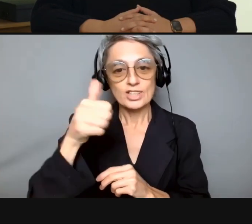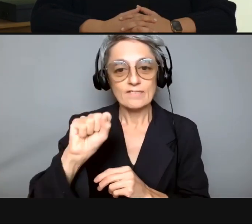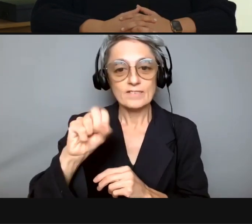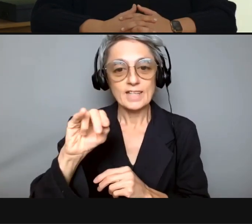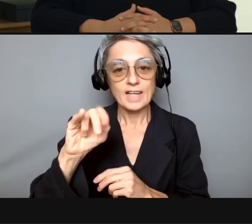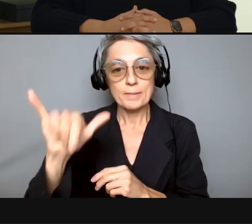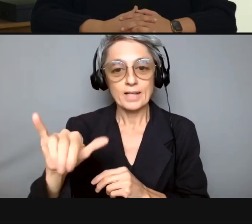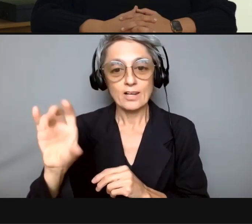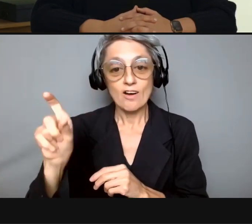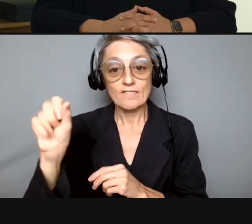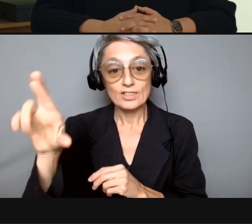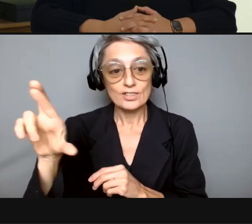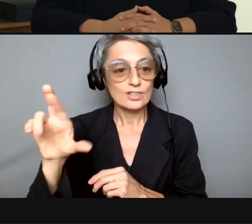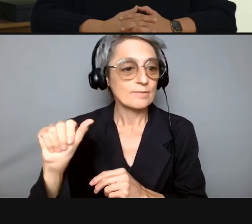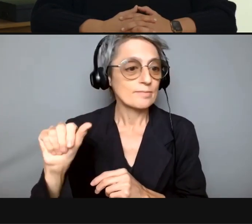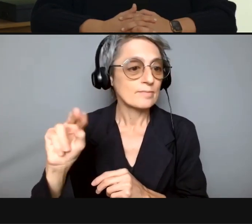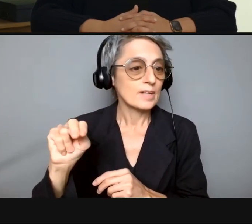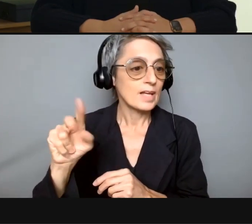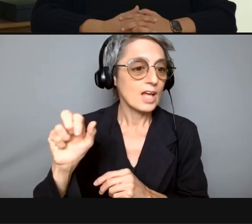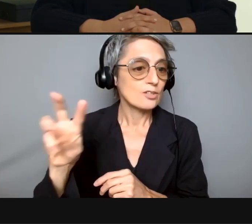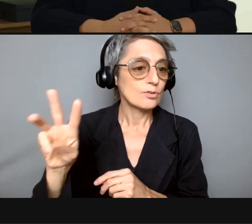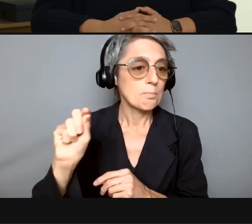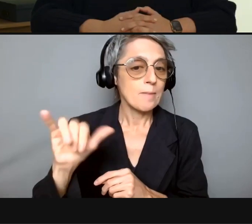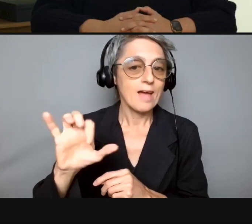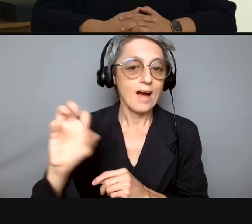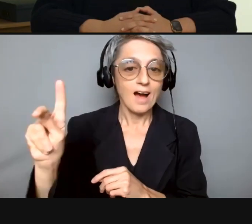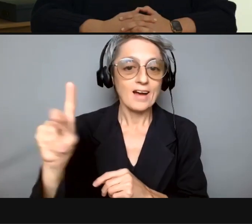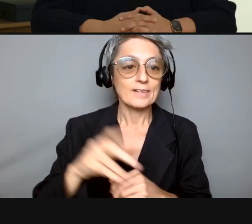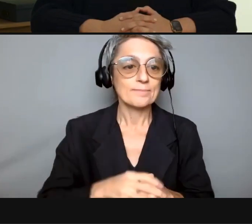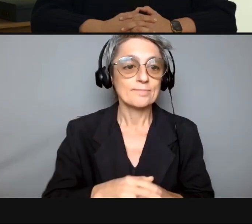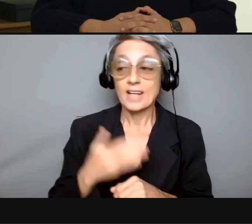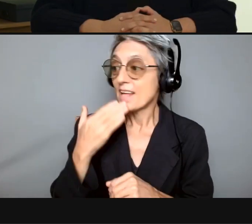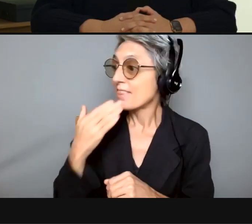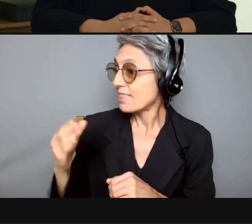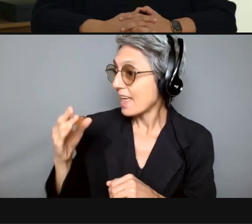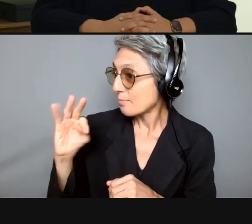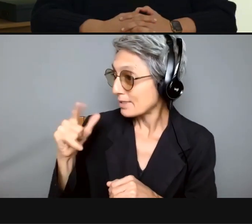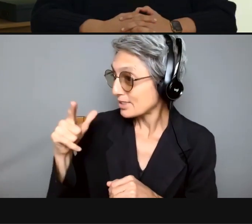Andrew Mayock. Mr. Mayock: Thank you, Michelle. And let me take the opportunity to thank Michelle